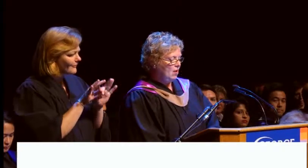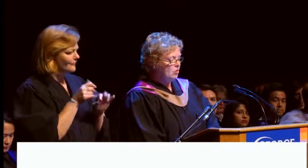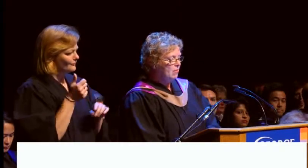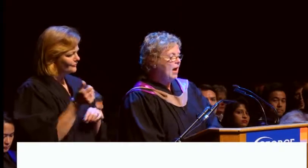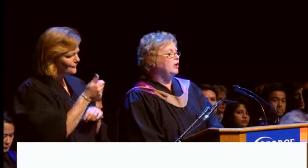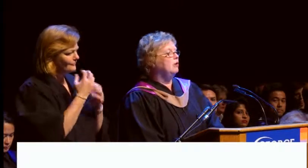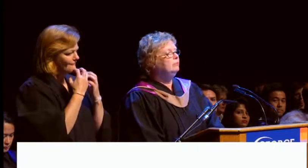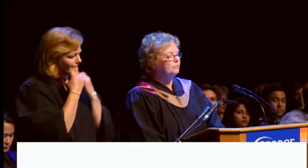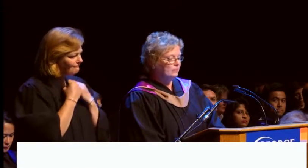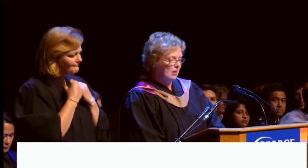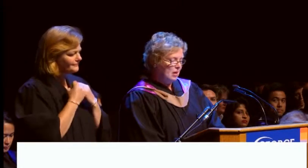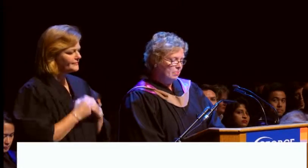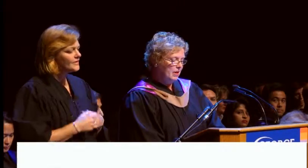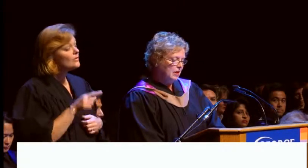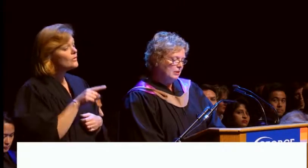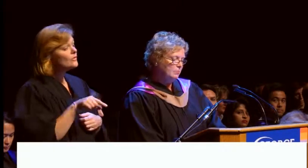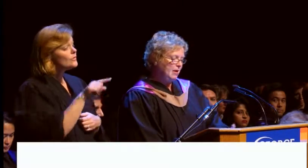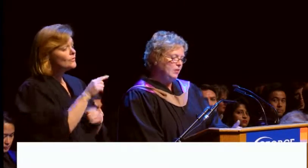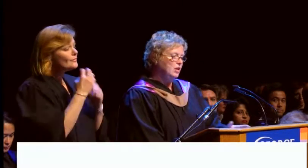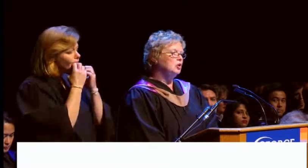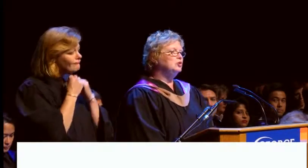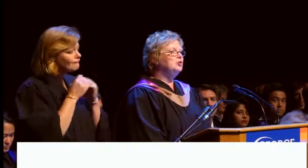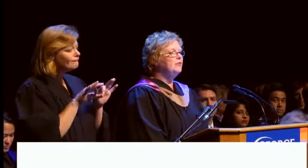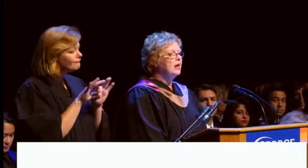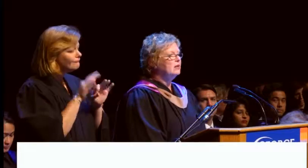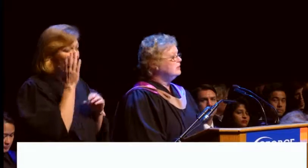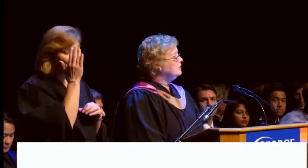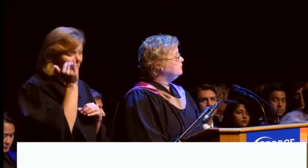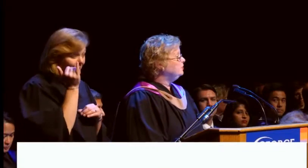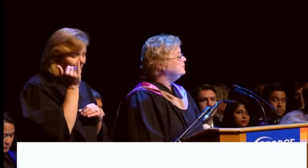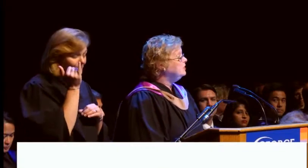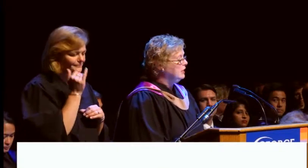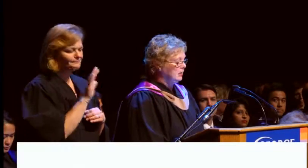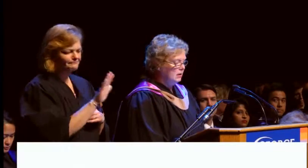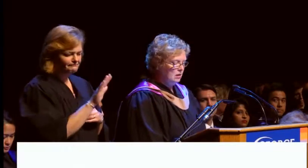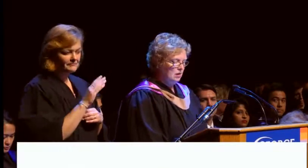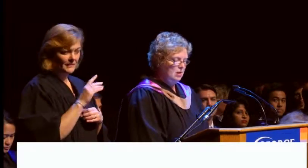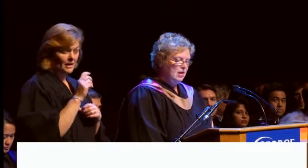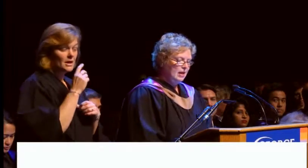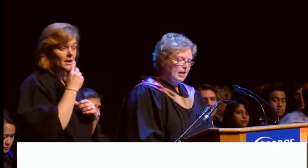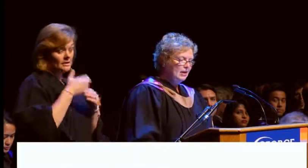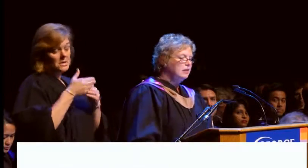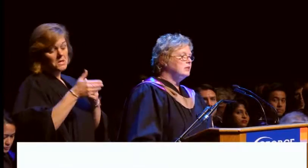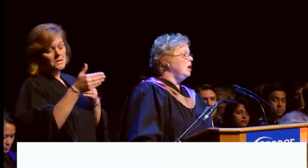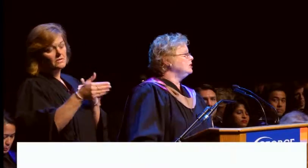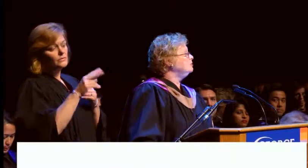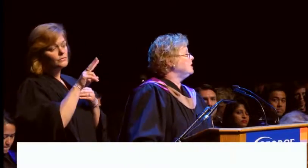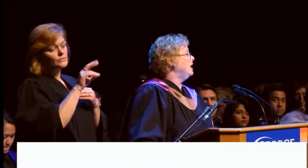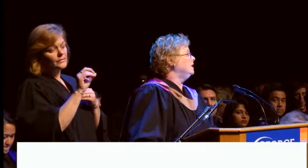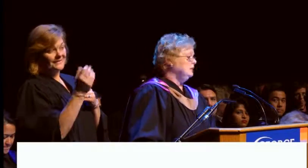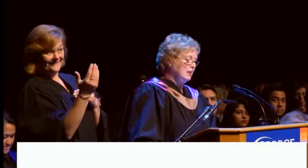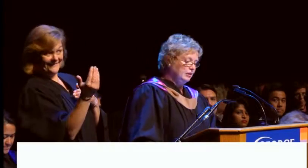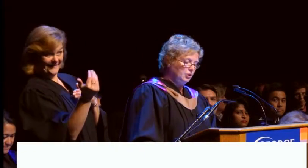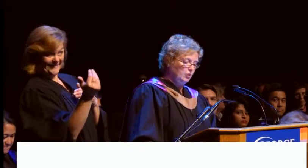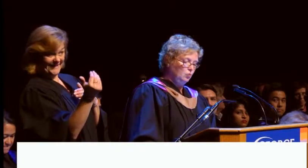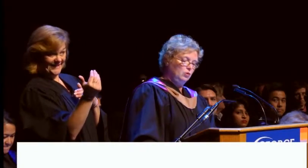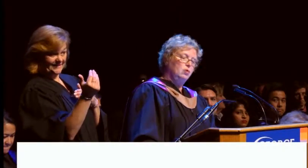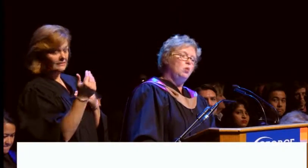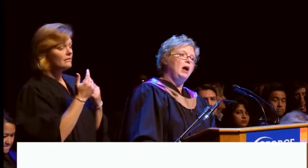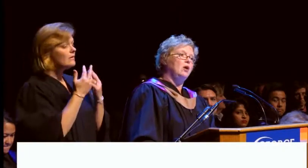YOU MATTER BECAUSE BY THE YEAR 2015, CANADA'S HOSPITALITY SECTOR WILL REQUIRE